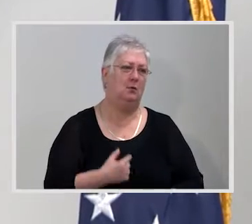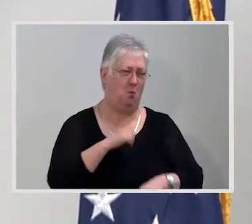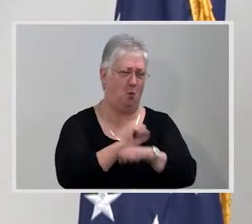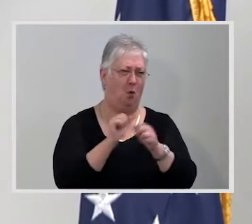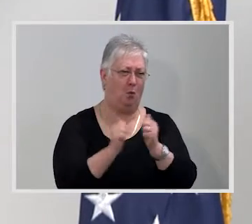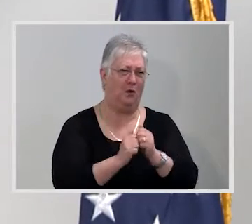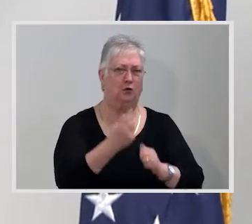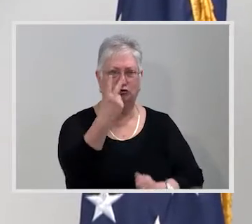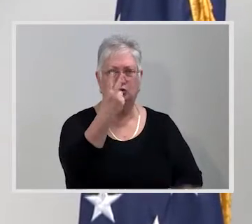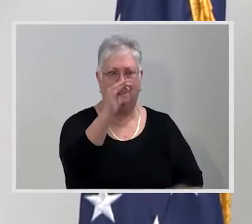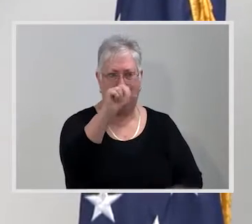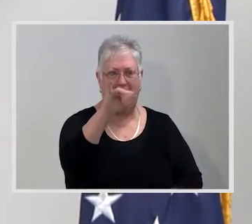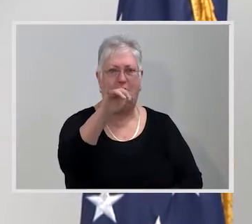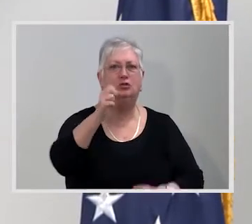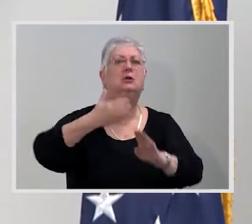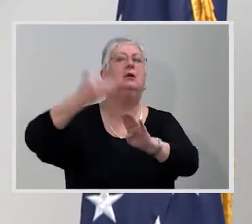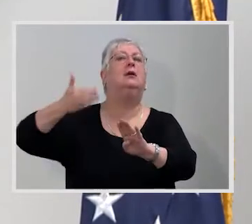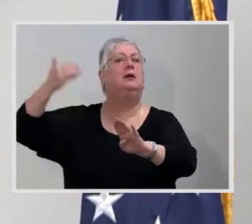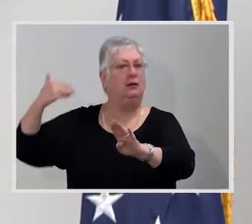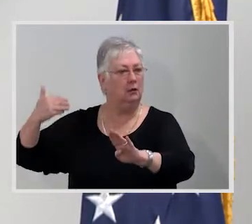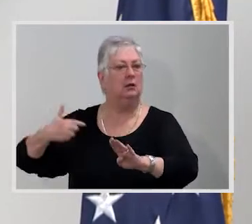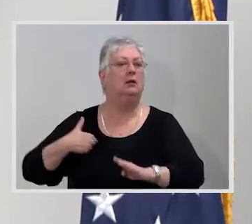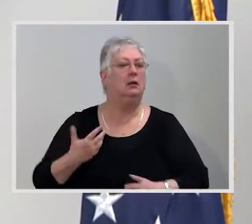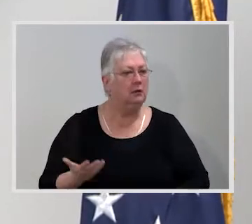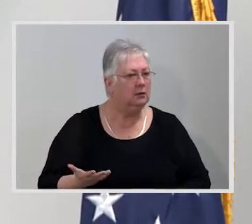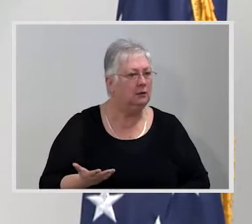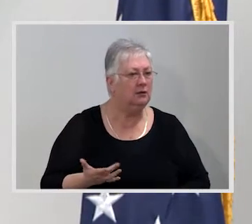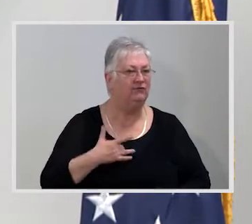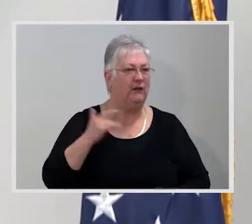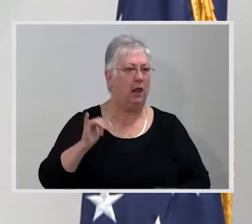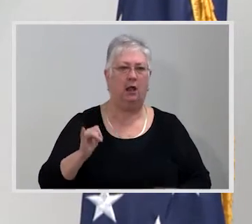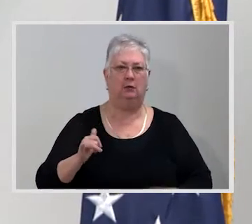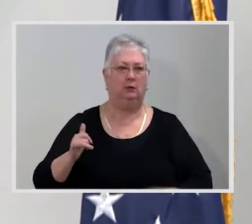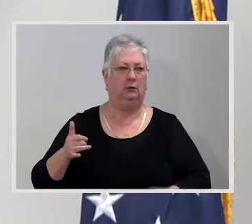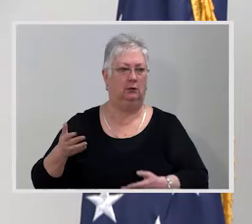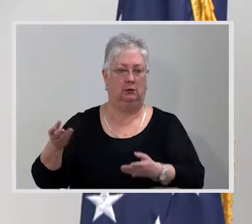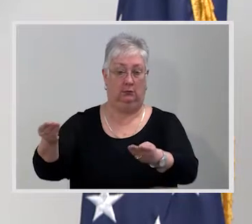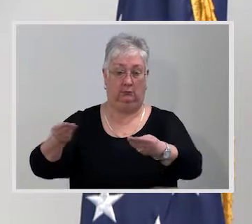AND IT'S VERY DIFFICULT AT THAT STAGE TO GET MEANINGFUL FEEDBACK